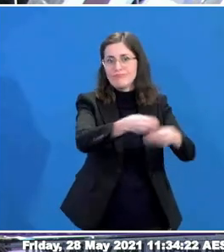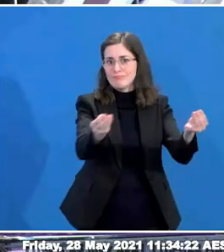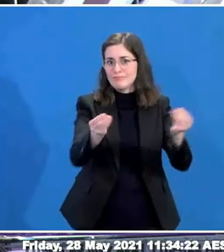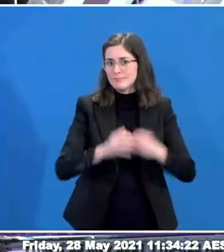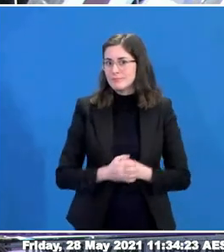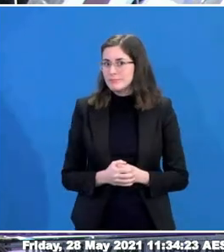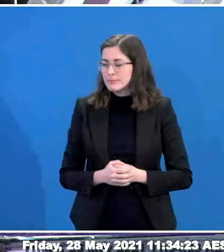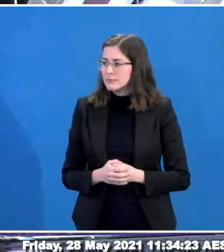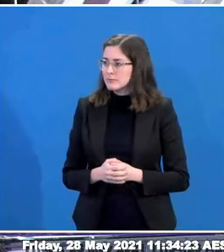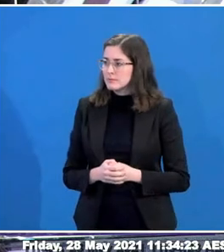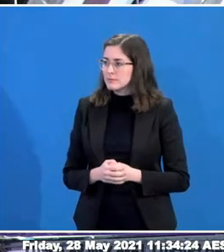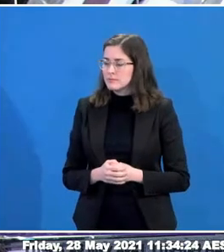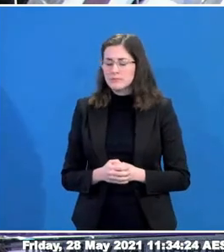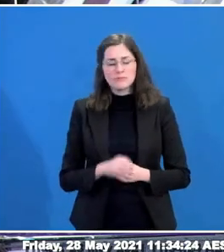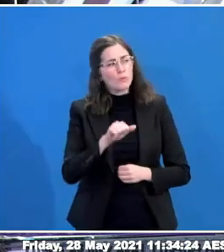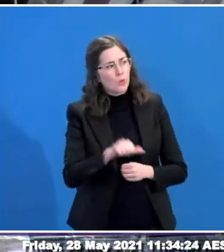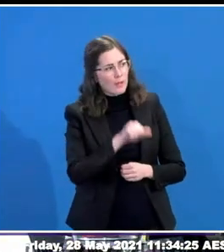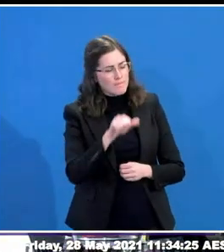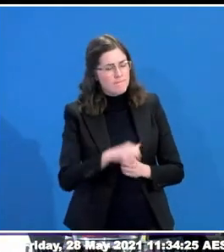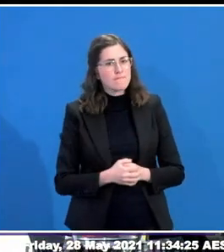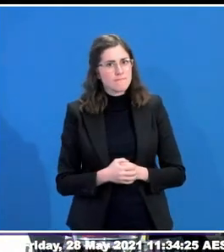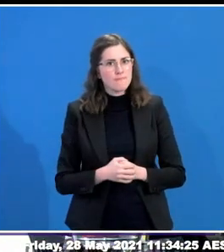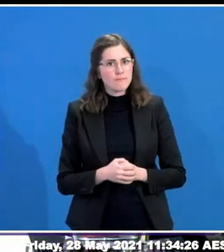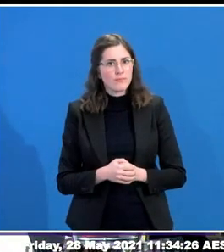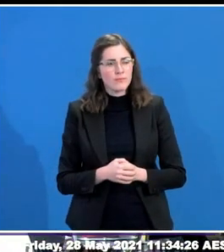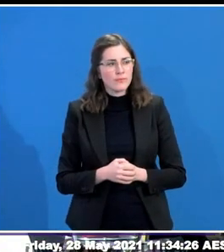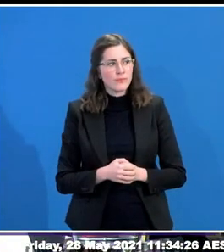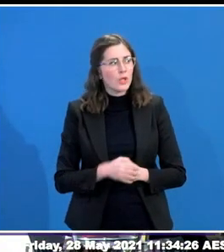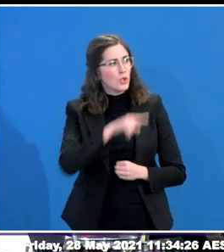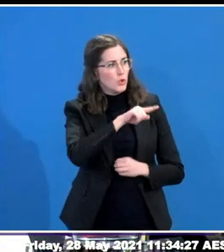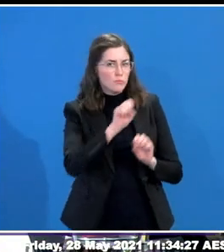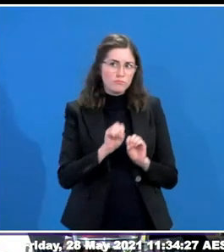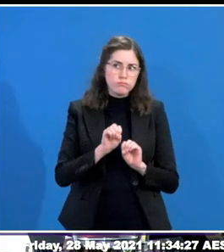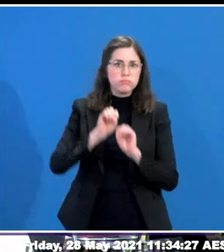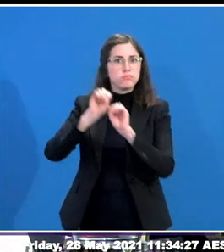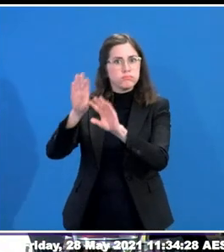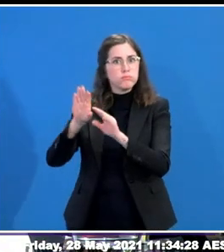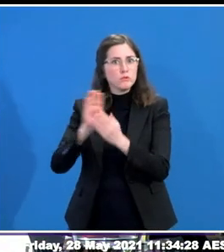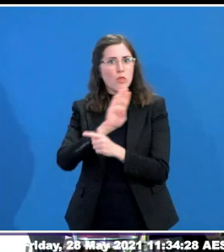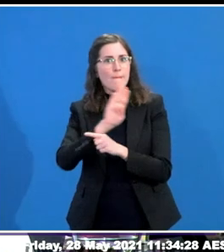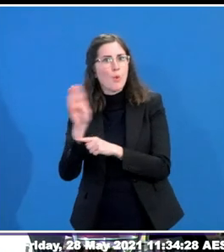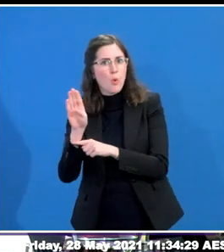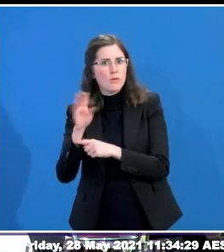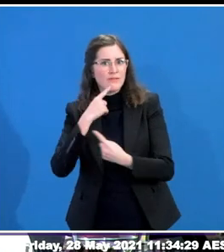In the note to the board, further down under "service setting",